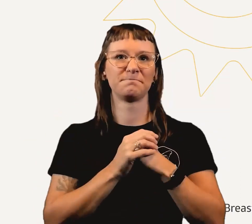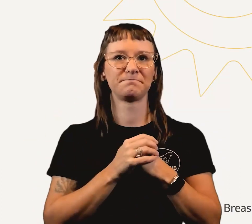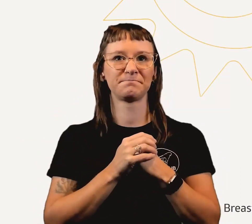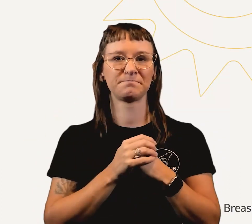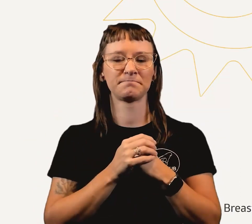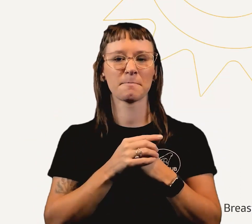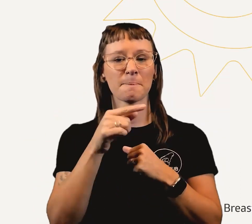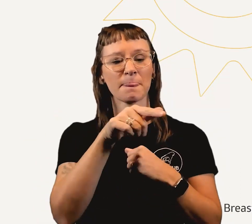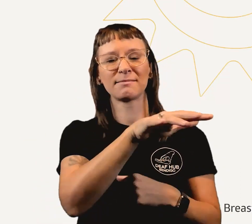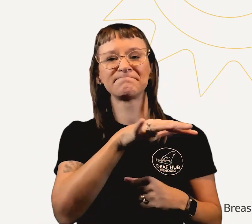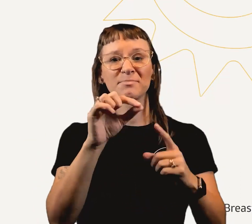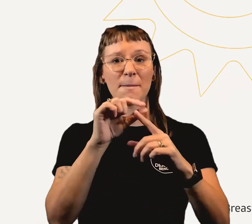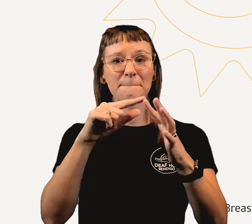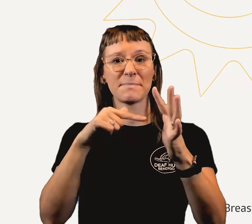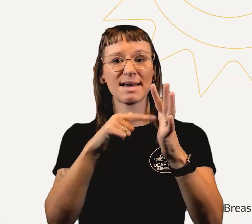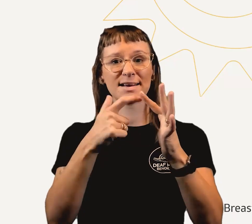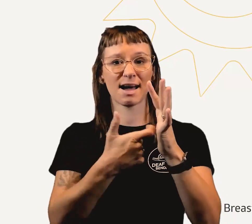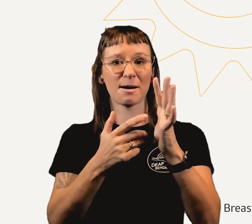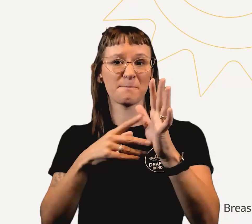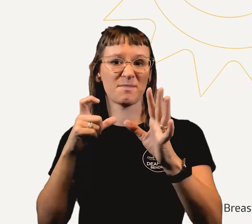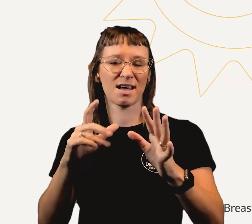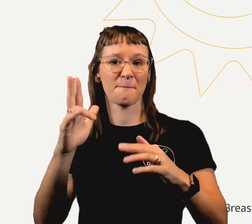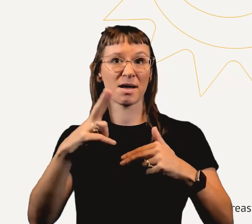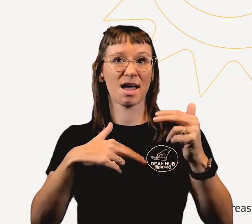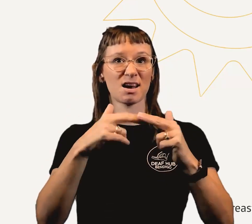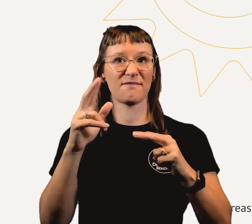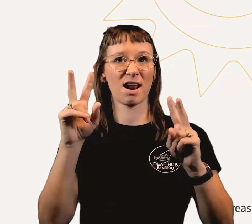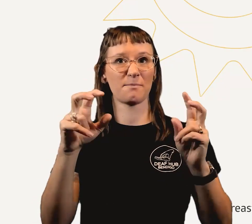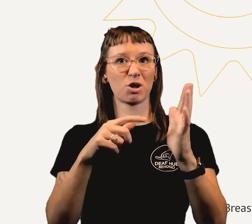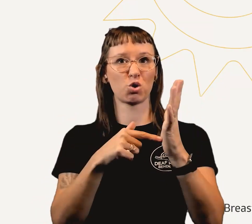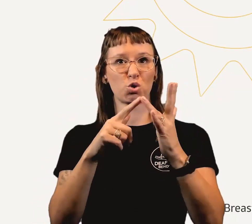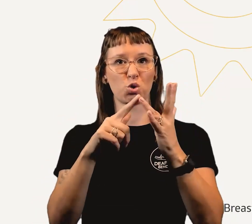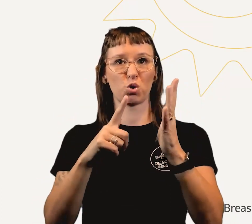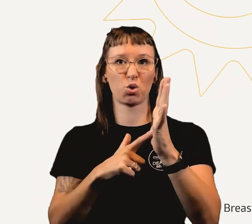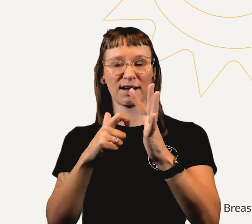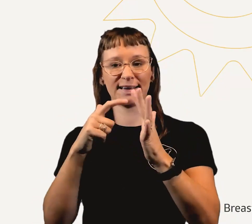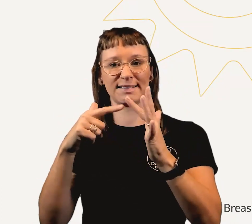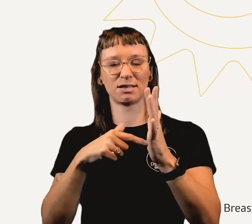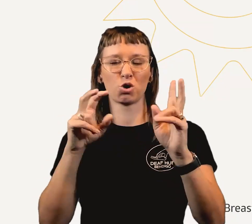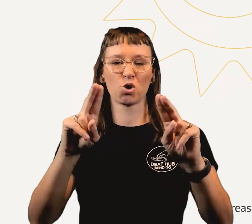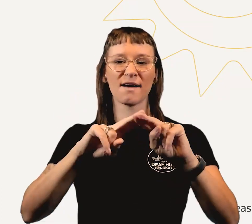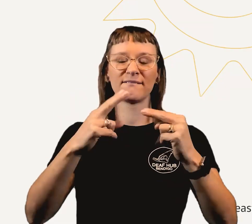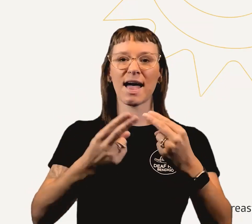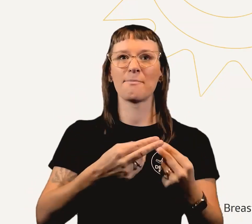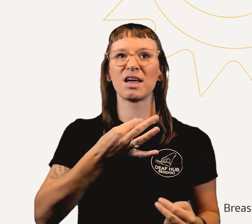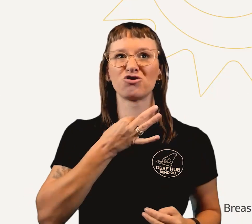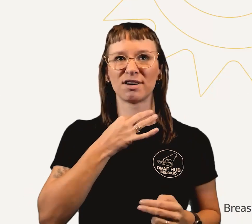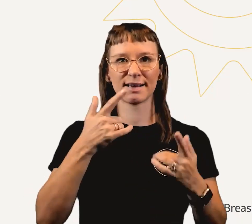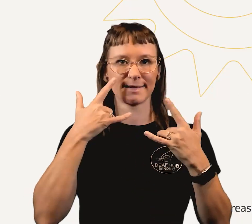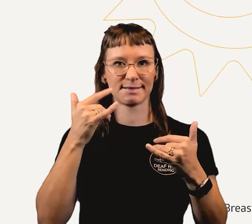family history. Peter McCallum Cancer Center have developed a "family risk assessment tool" that